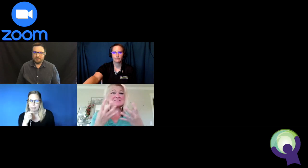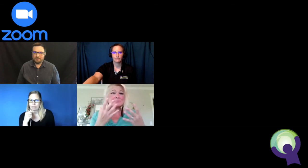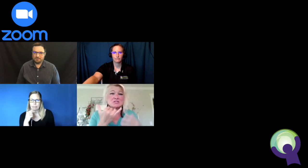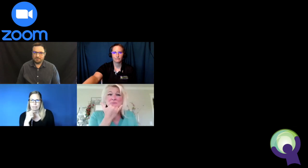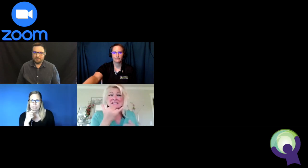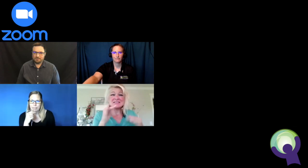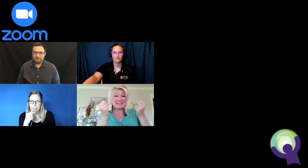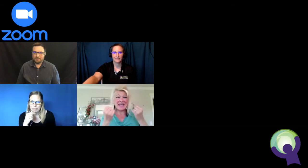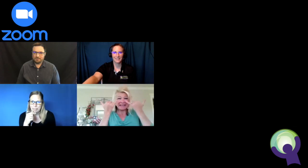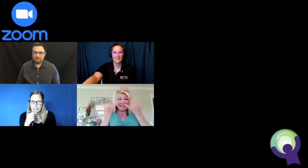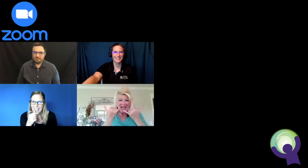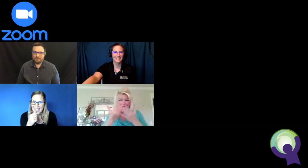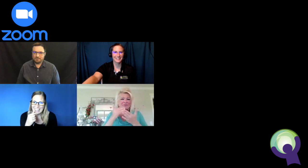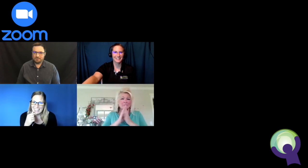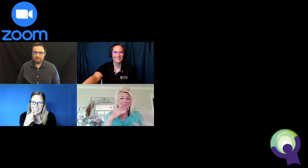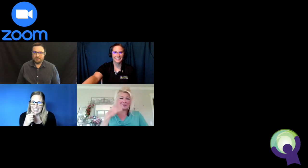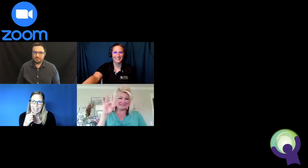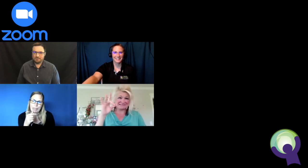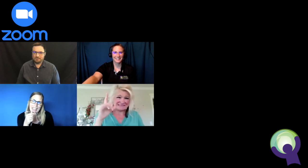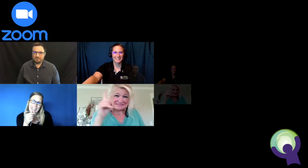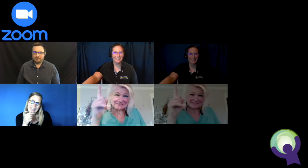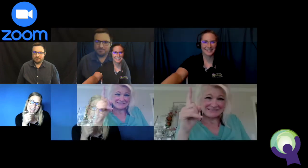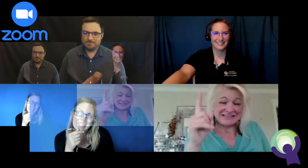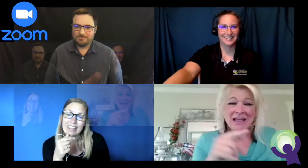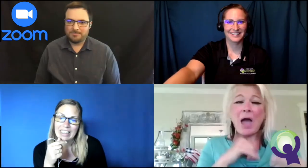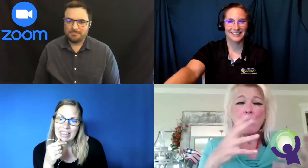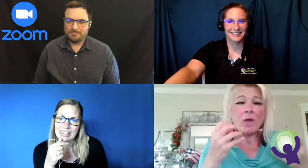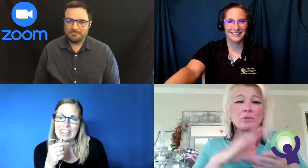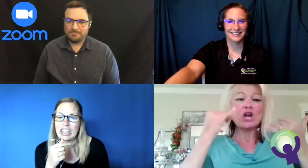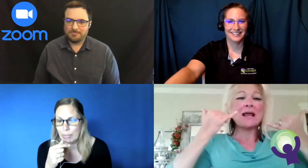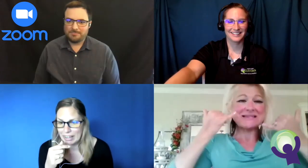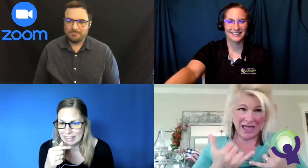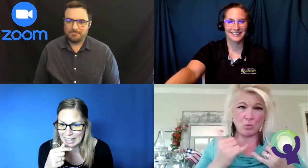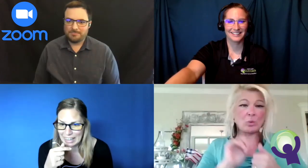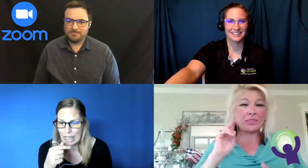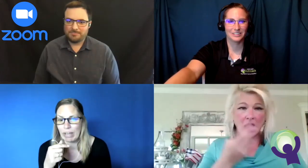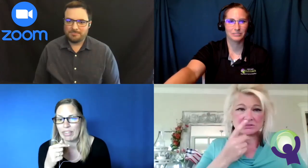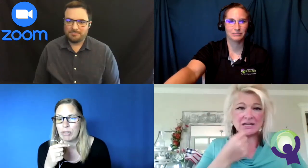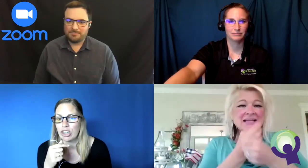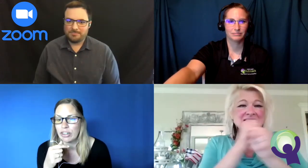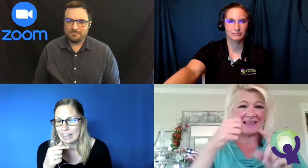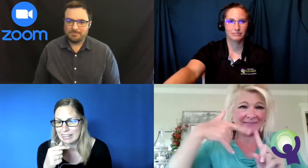teaching them how to sign I want them to learn how to sign